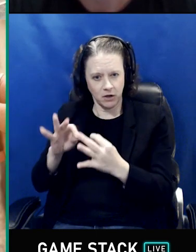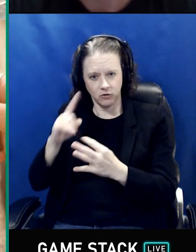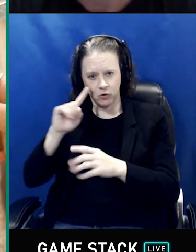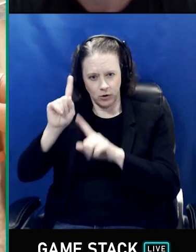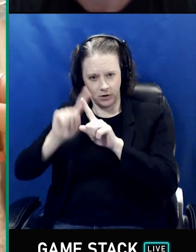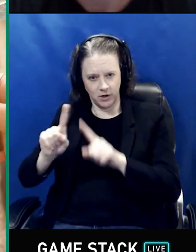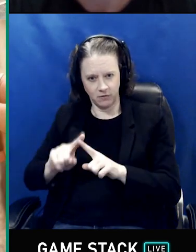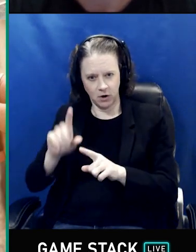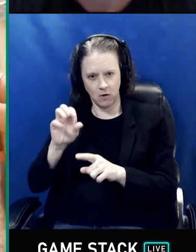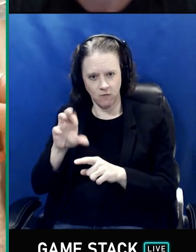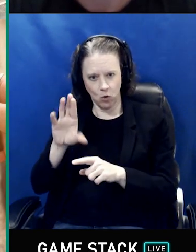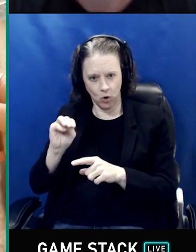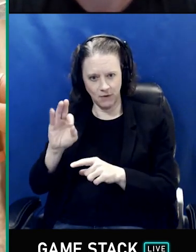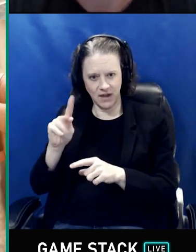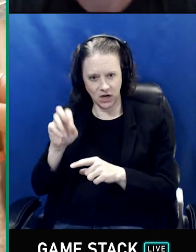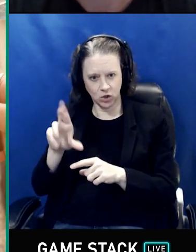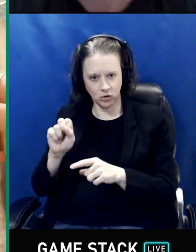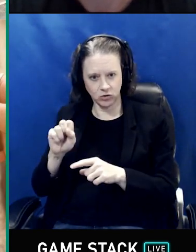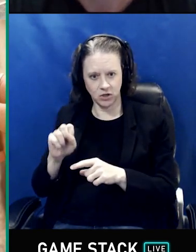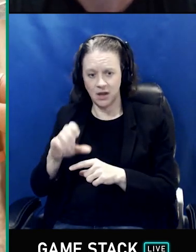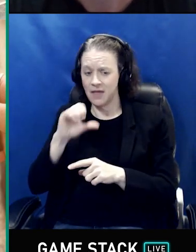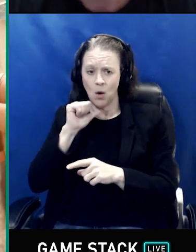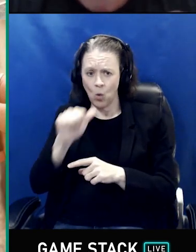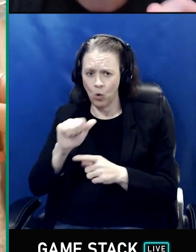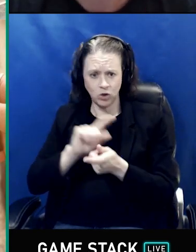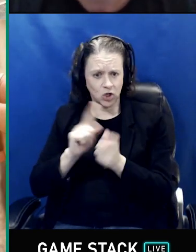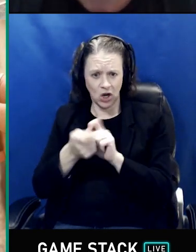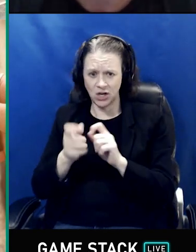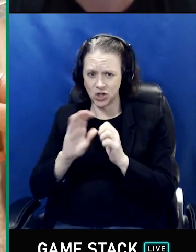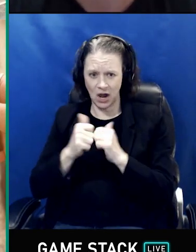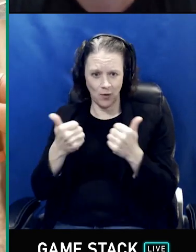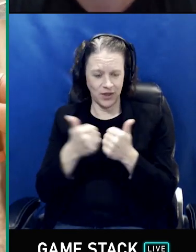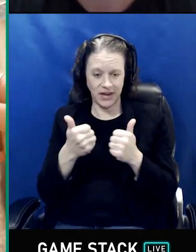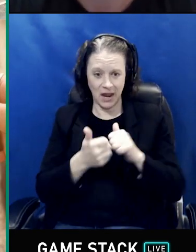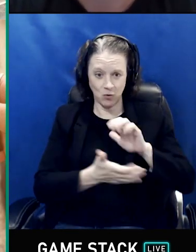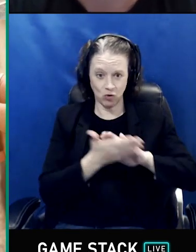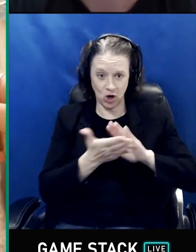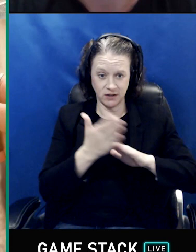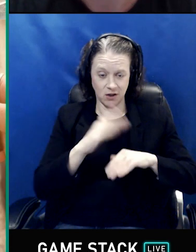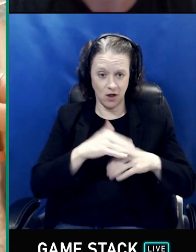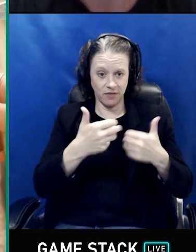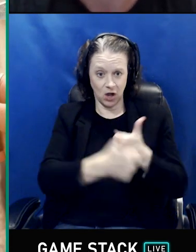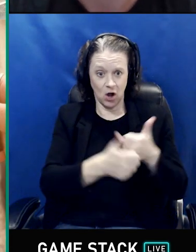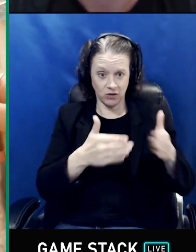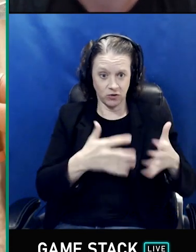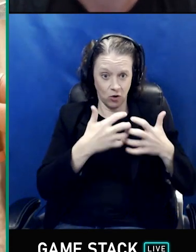This won't change how your game runs on a console. It simply opens up your title to work on a